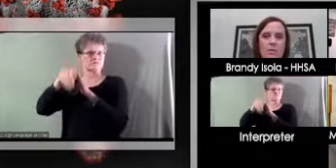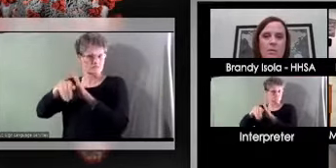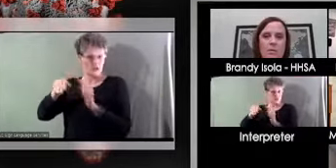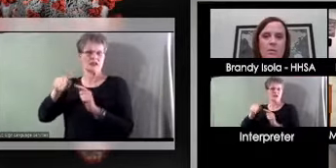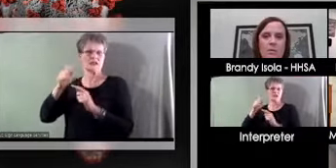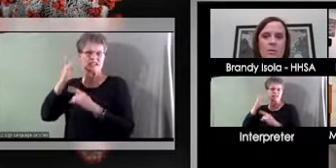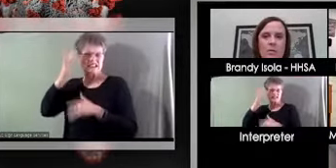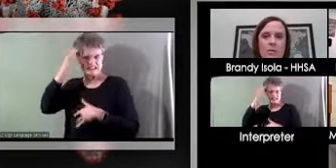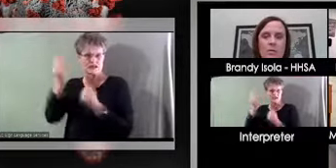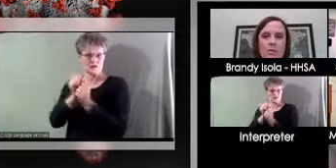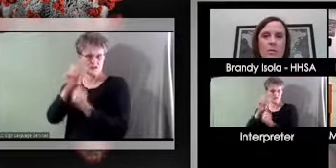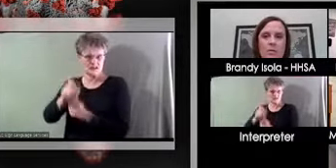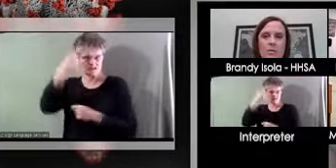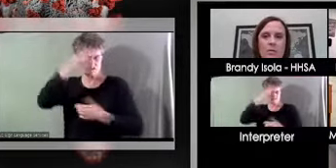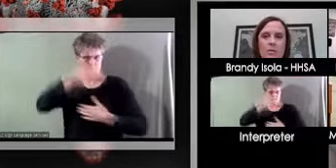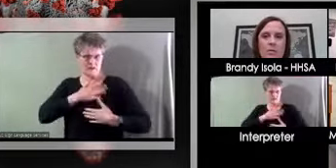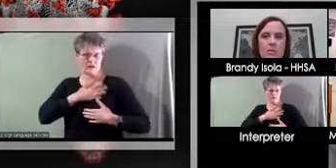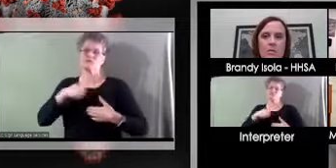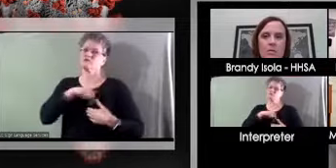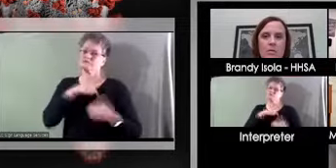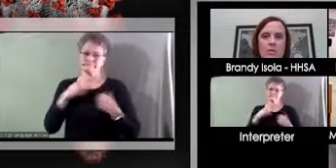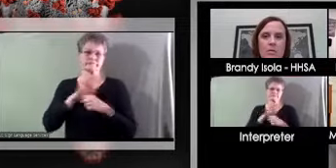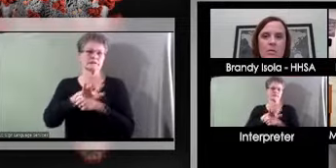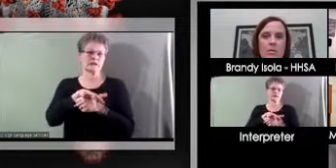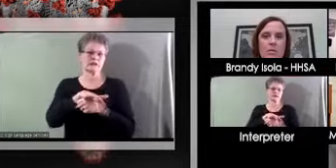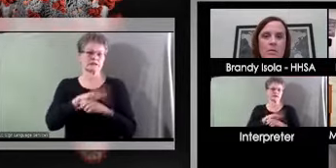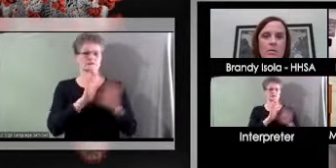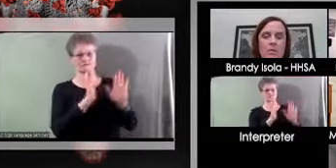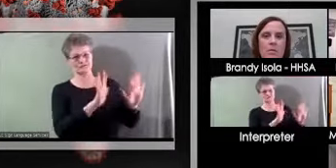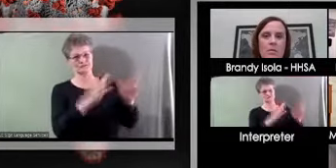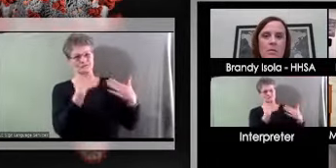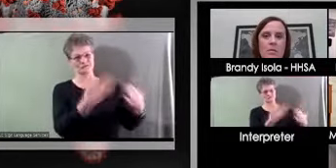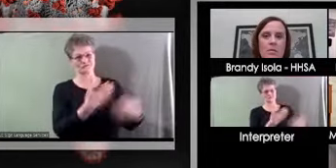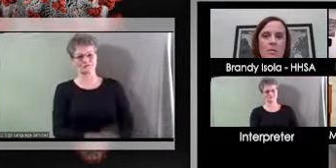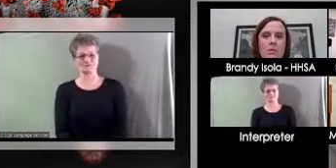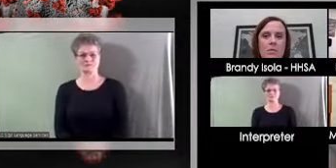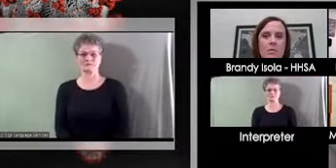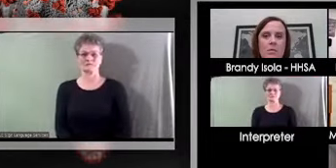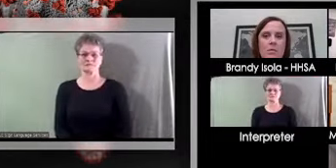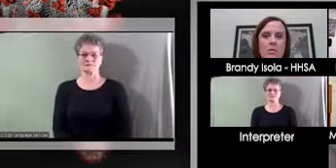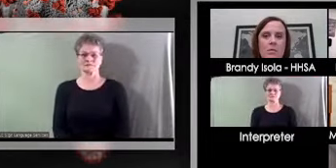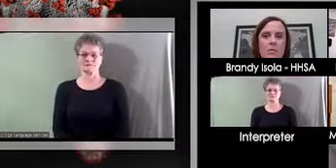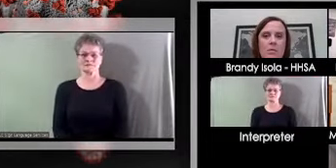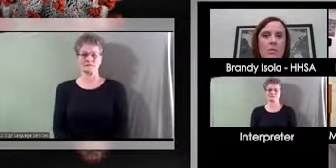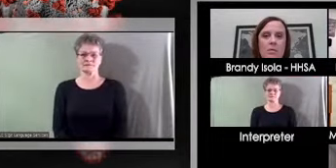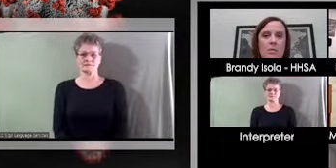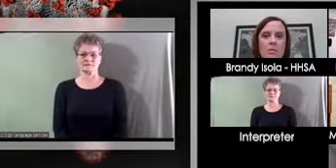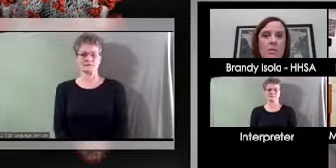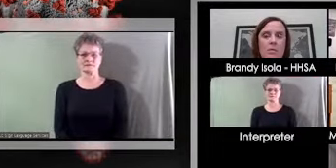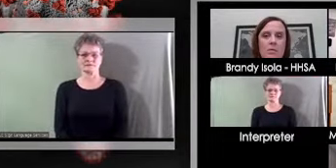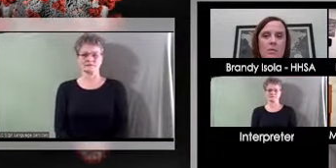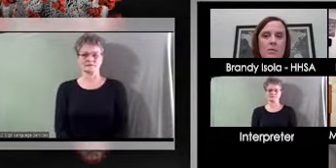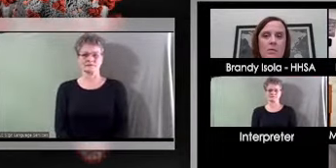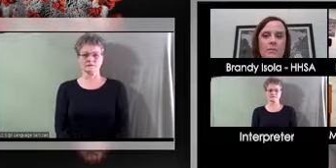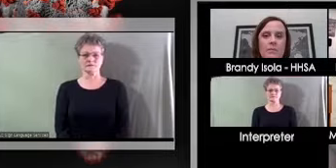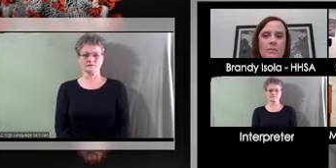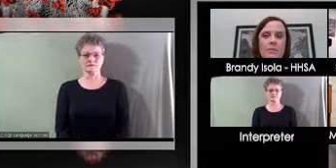Great, thanks. Well, I can ask another question.